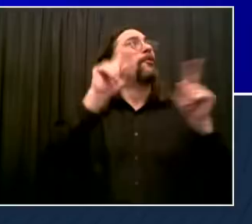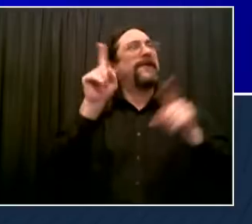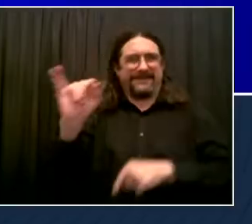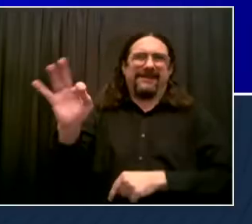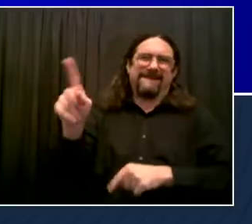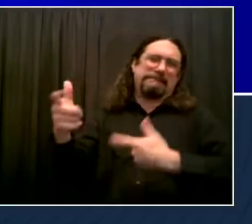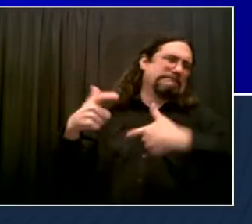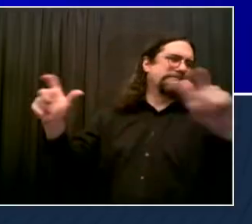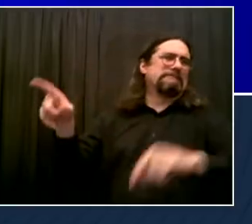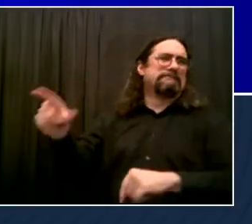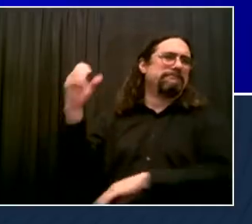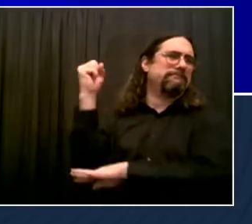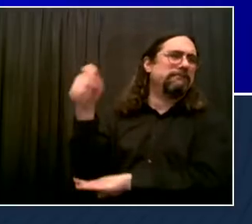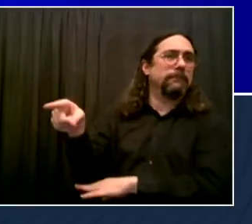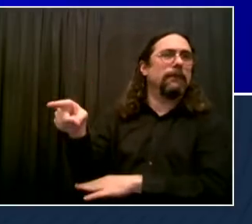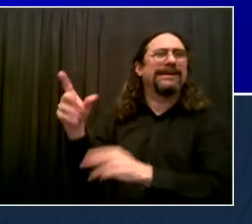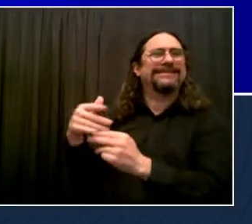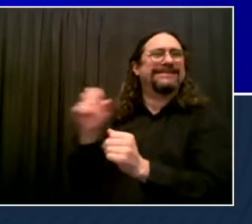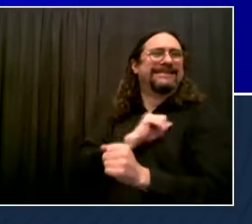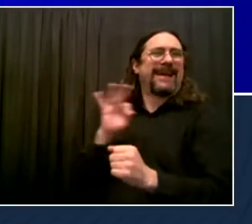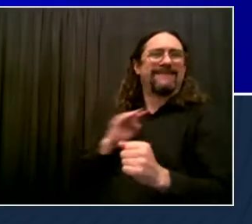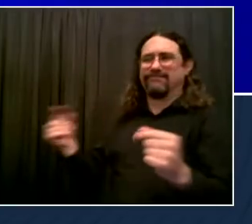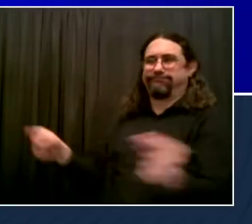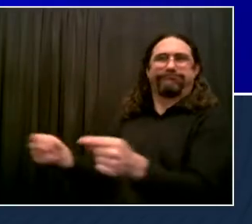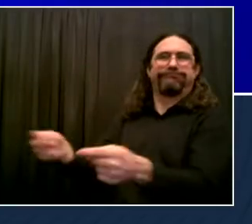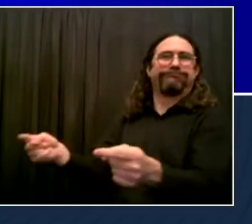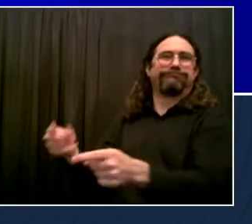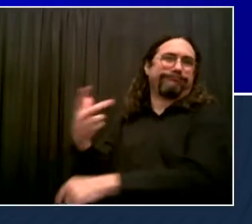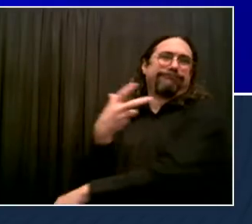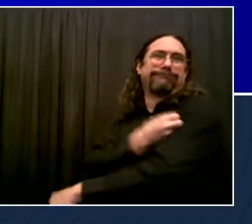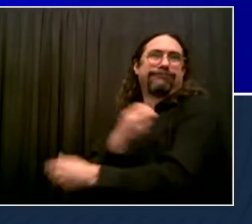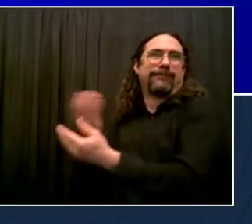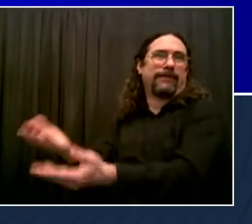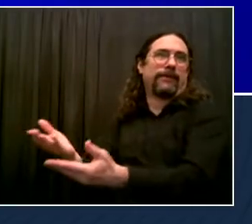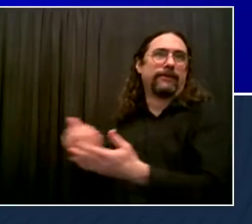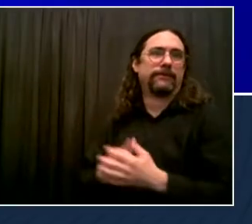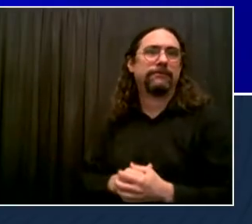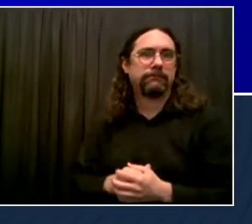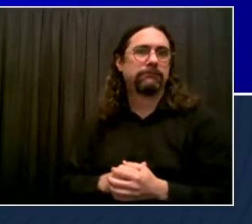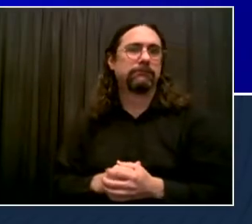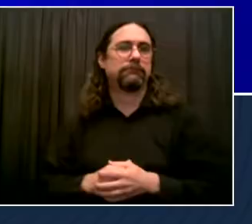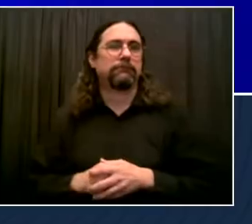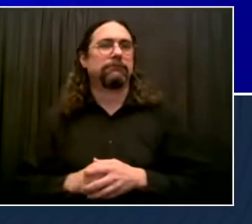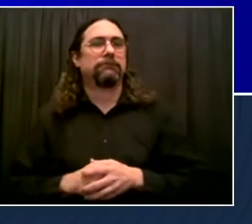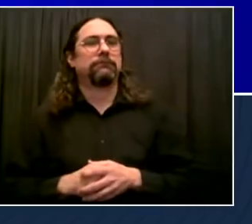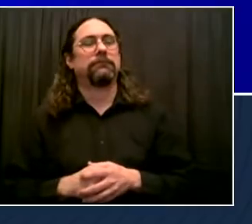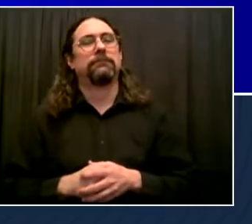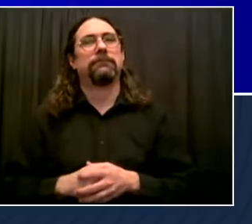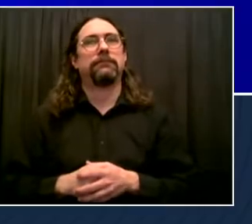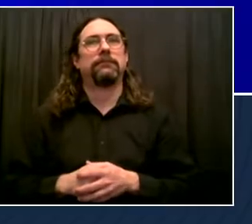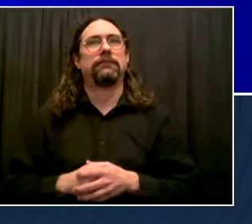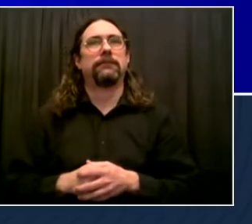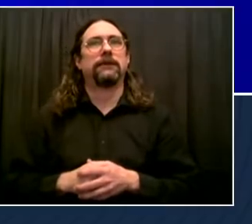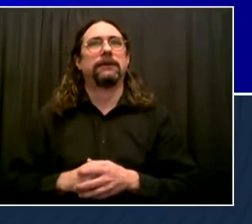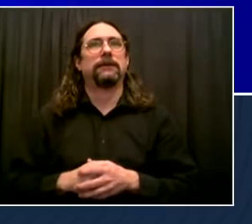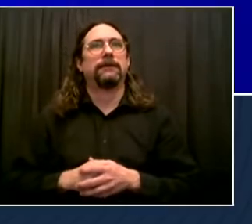THEY WORK. SO A NEW SITE OPENING AT JFK TO REACH AIRPORT EMPLOYEES.